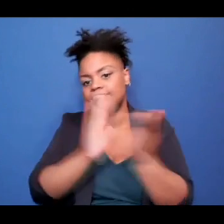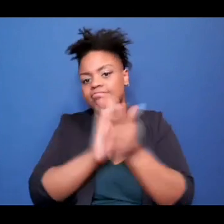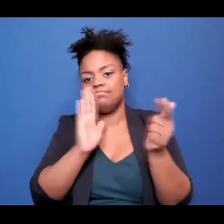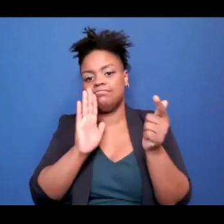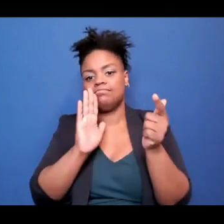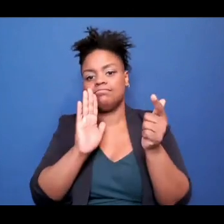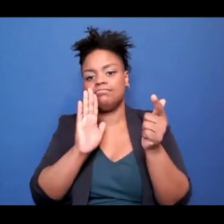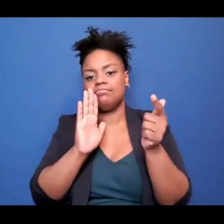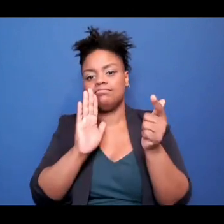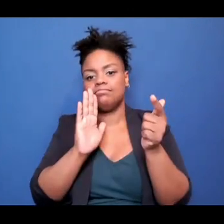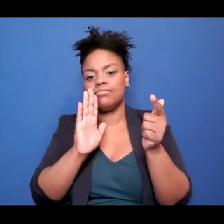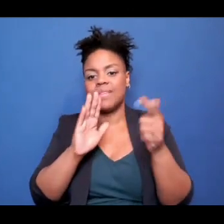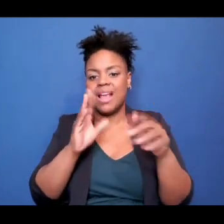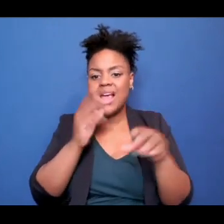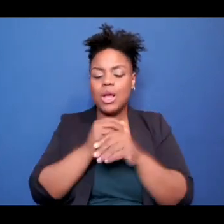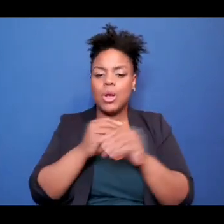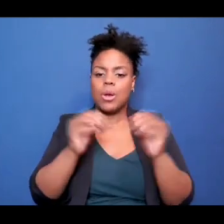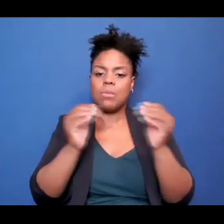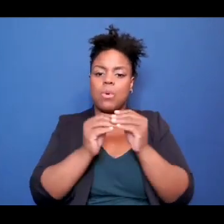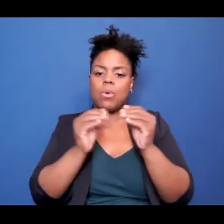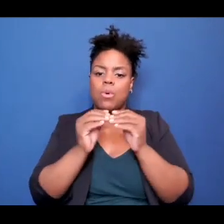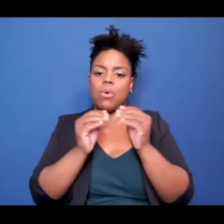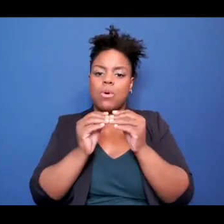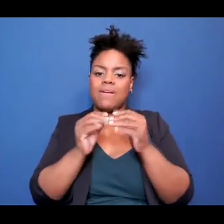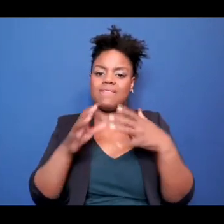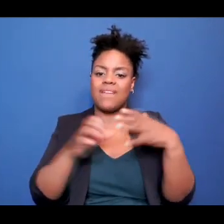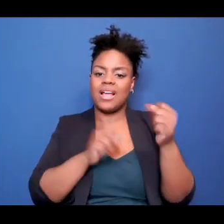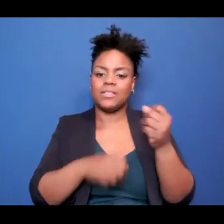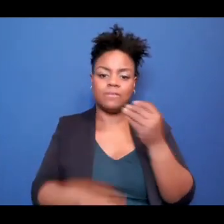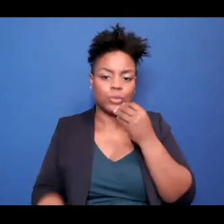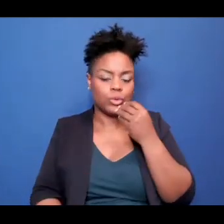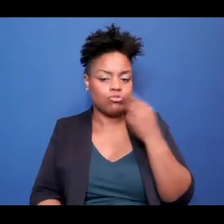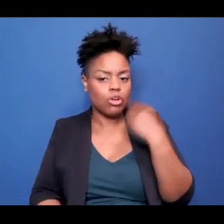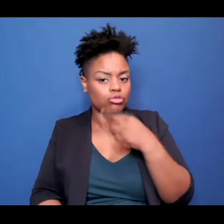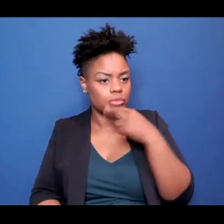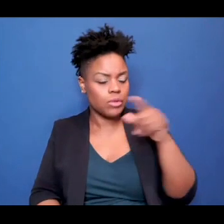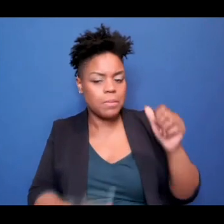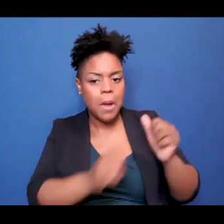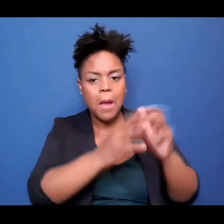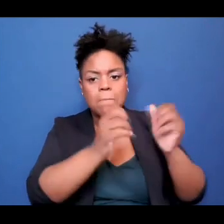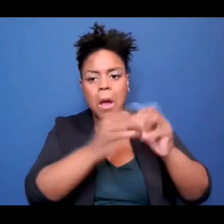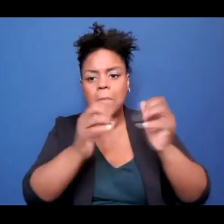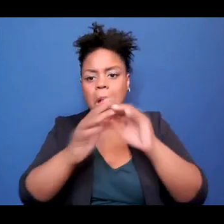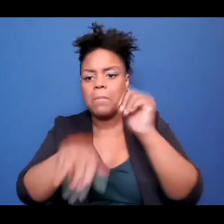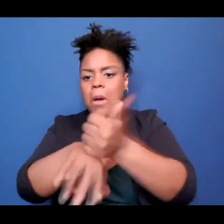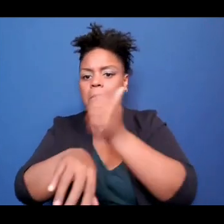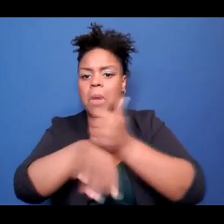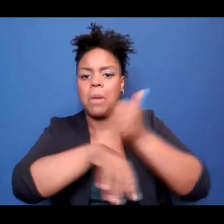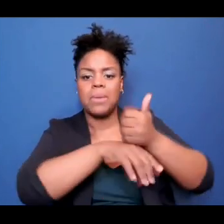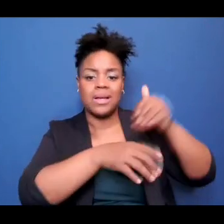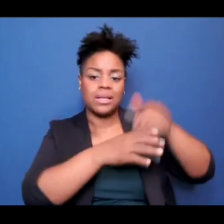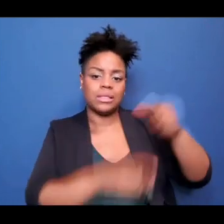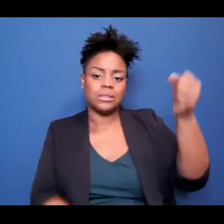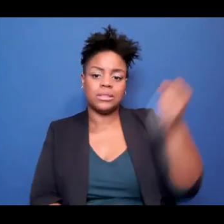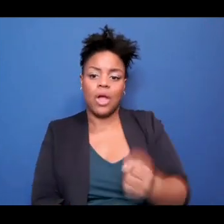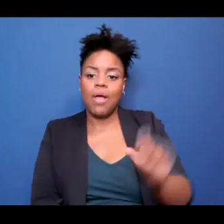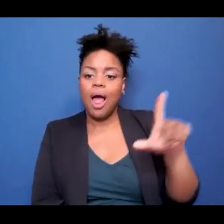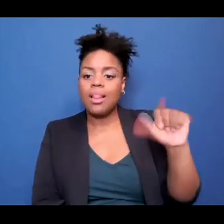MEANT TO PROHIBIT THE ENTRY OF ADDITIONAL FAST FOOD RESTAURANTS IN COMMUNITIES THAT WERE ALREADY HEAVILY SATURATED, THIS WAS